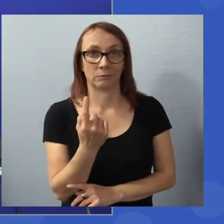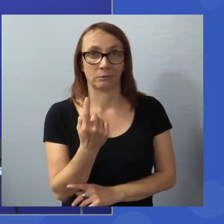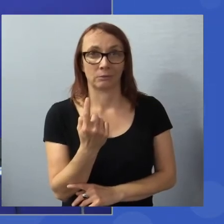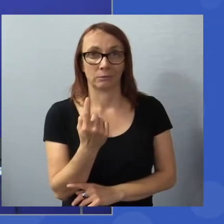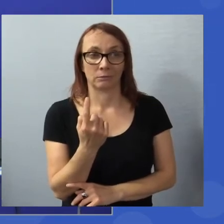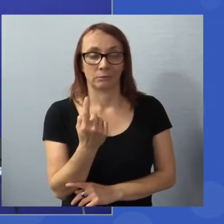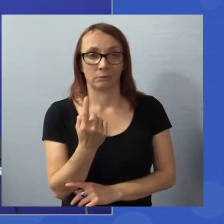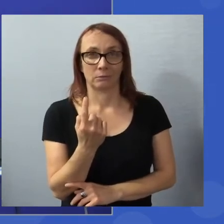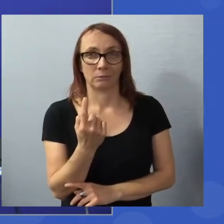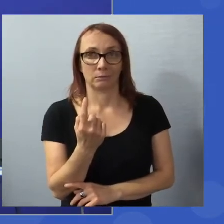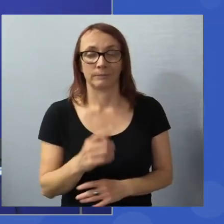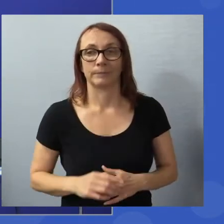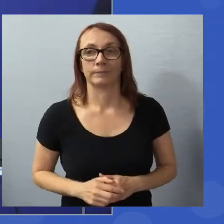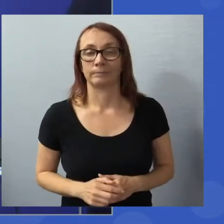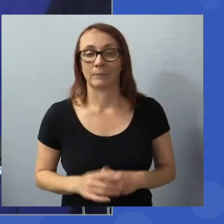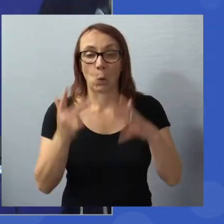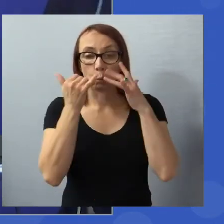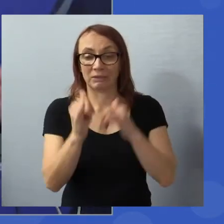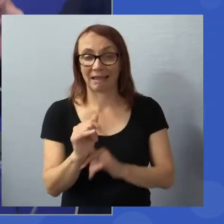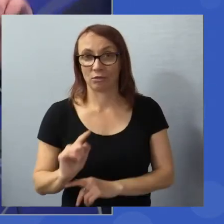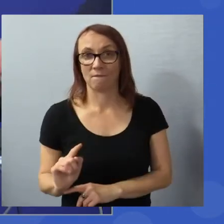live here from we're going to test a question with you which is going to have